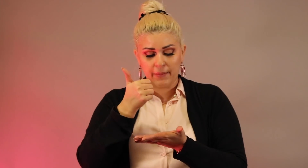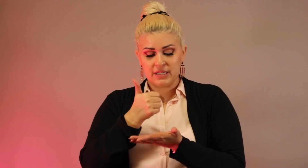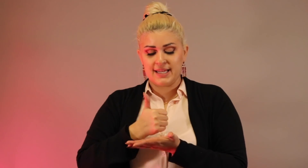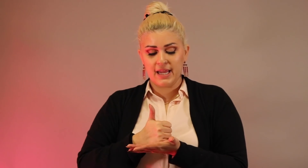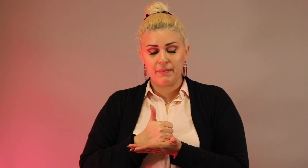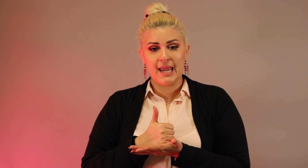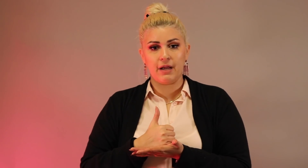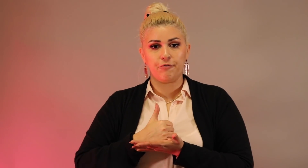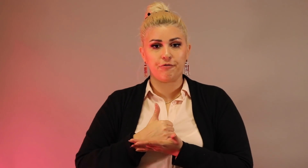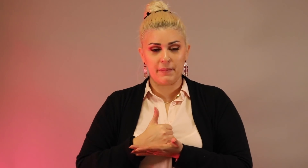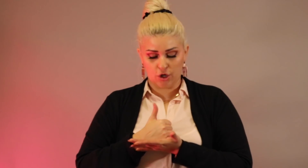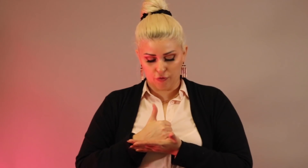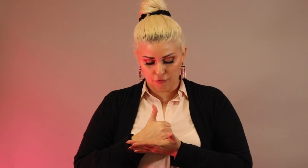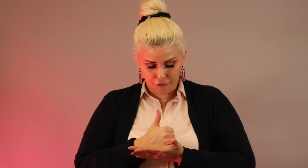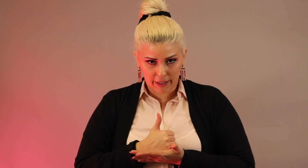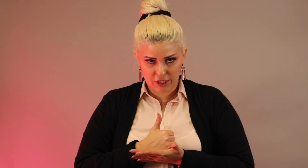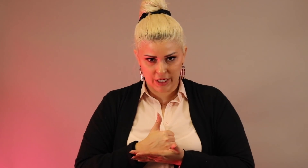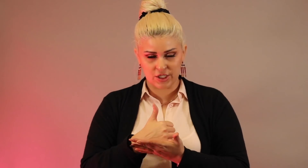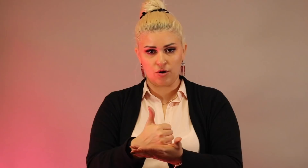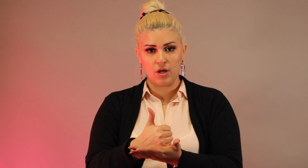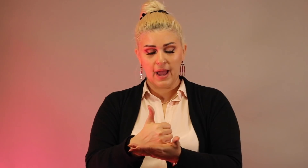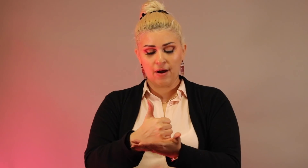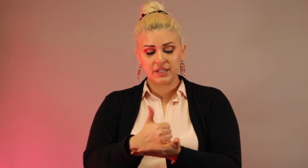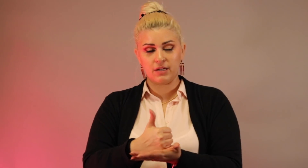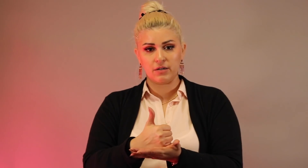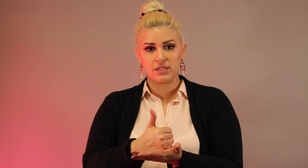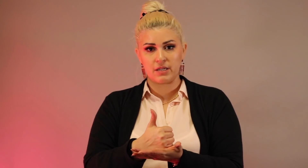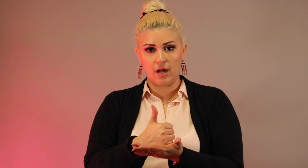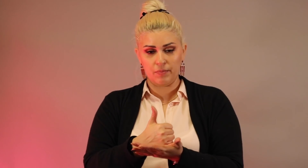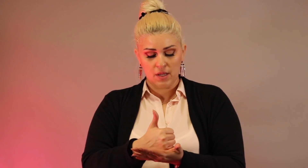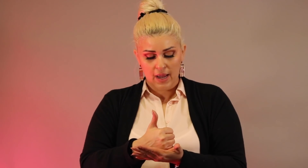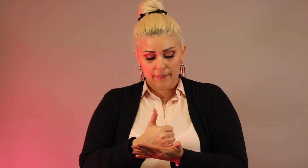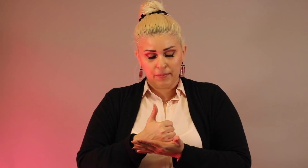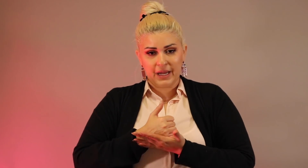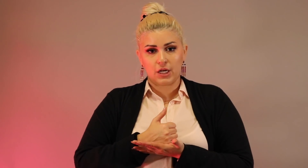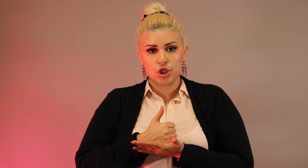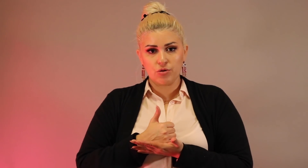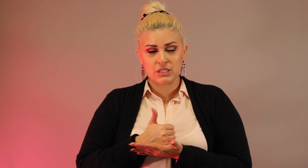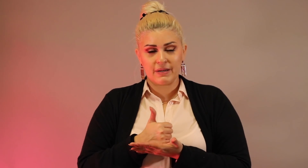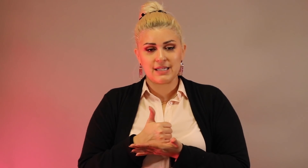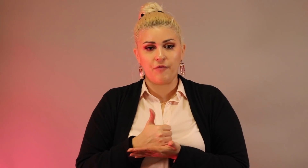I'm gonna take my hand from in front of my chest, so out here is help. I'm gonna bring it close to myself